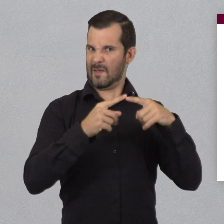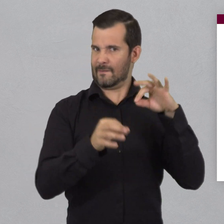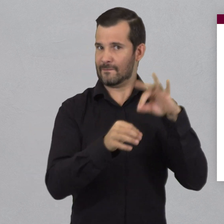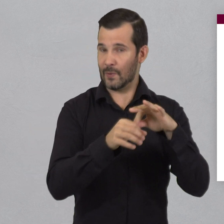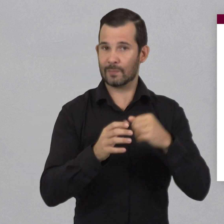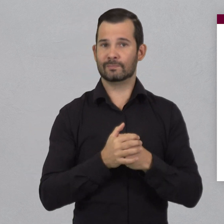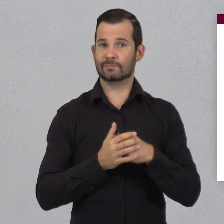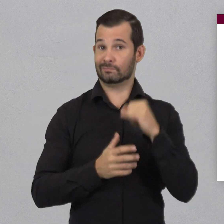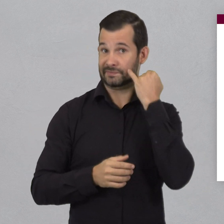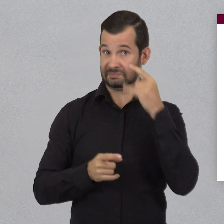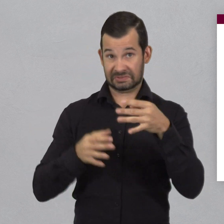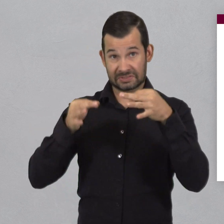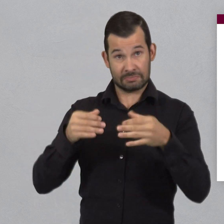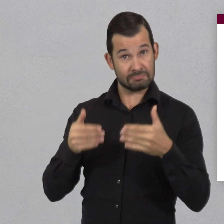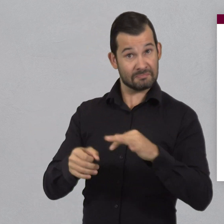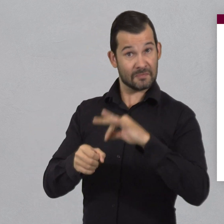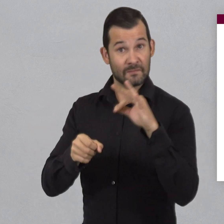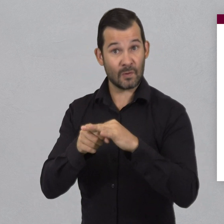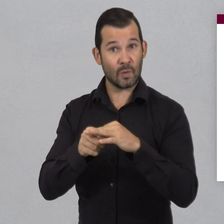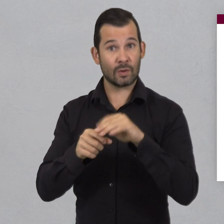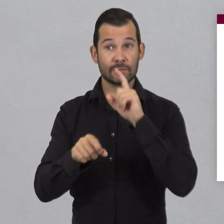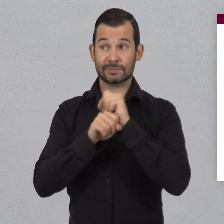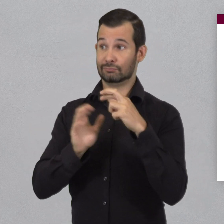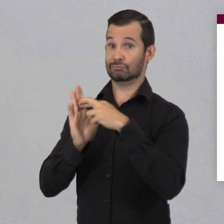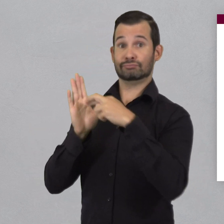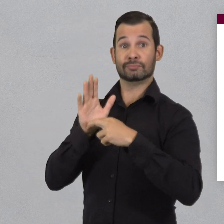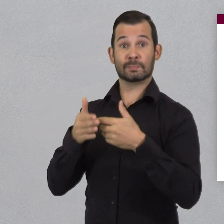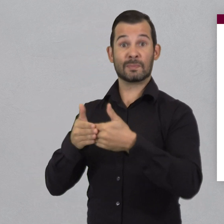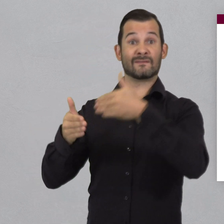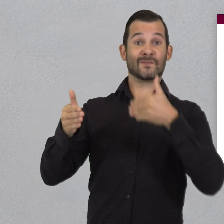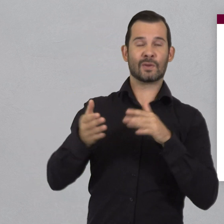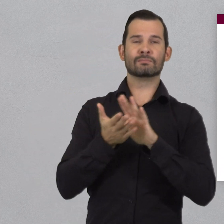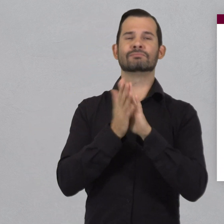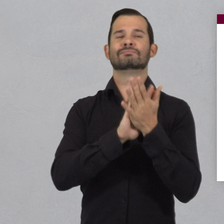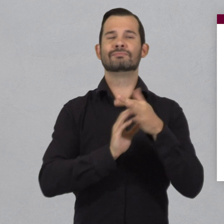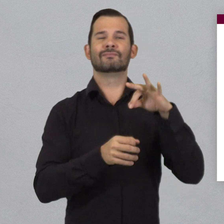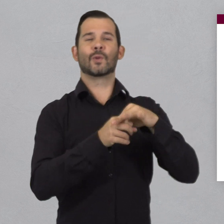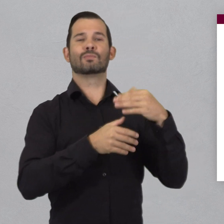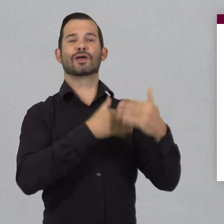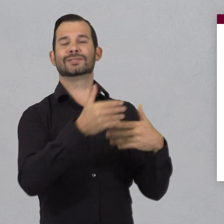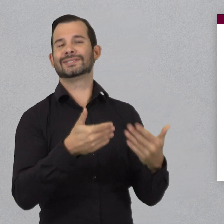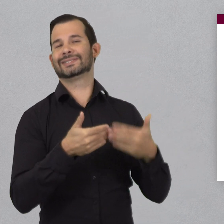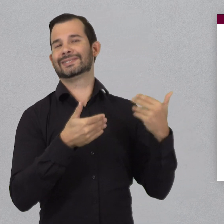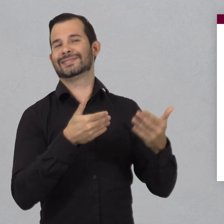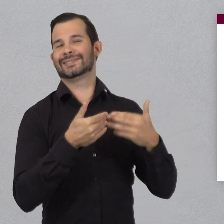If you decide to vote, being registered before makes the voting process easier.